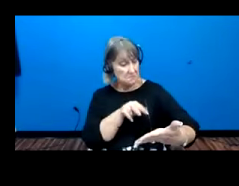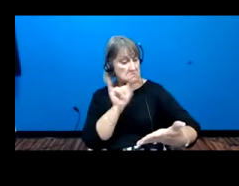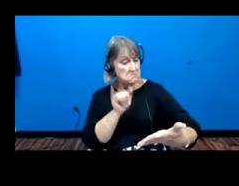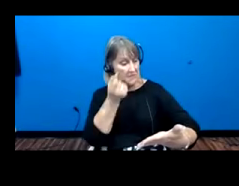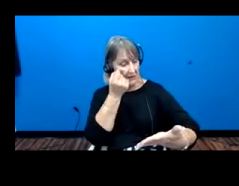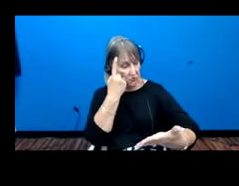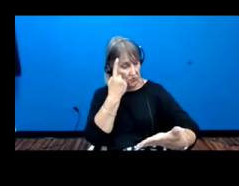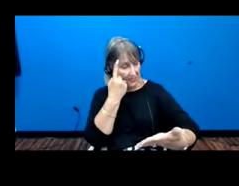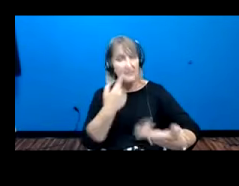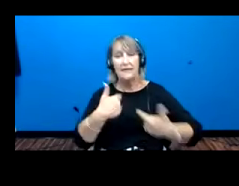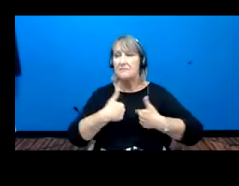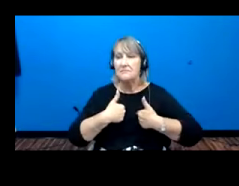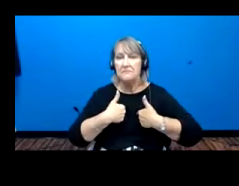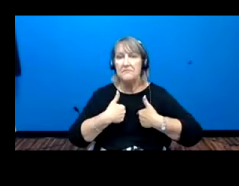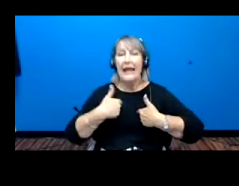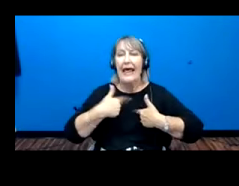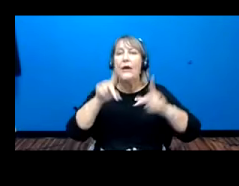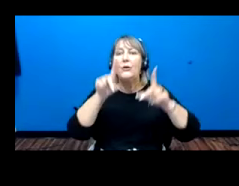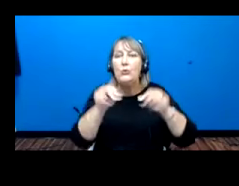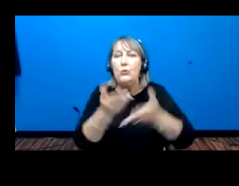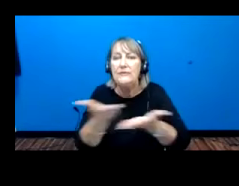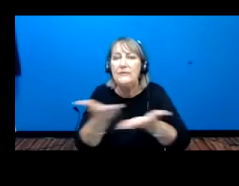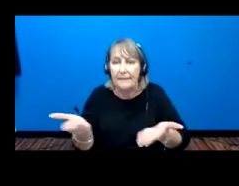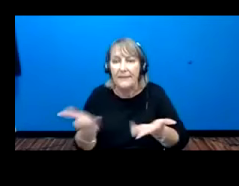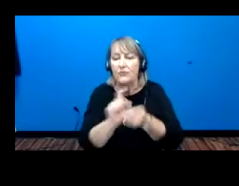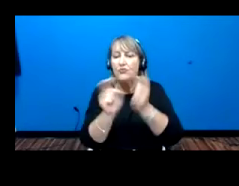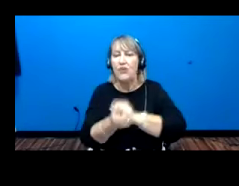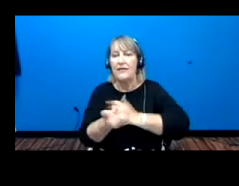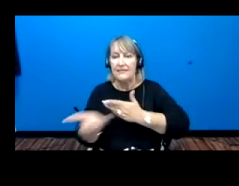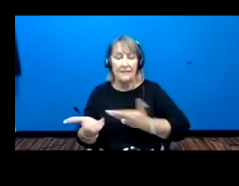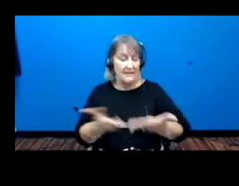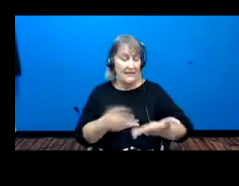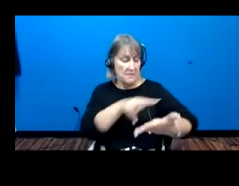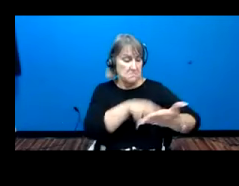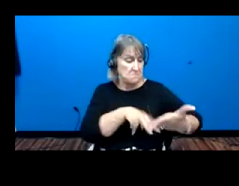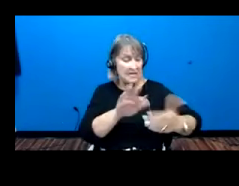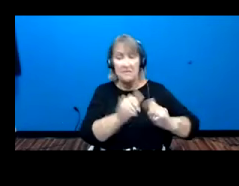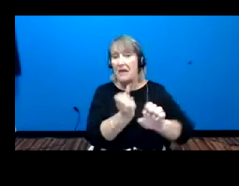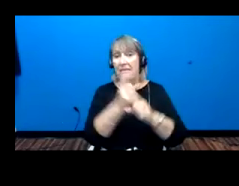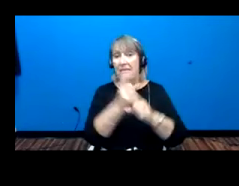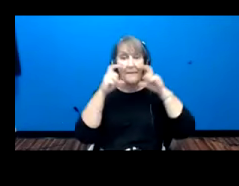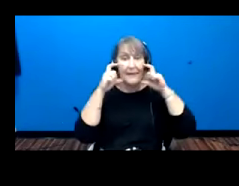how you wear a mask, understanding a lot of things about going out into the environment.